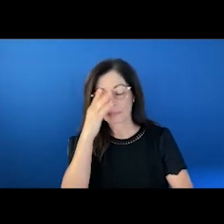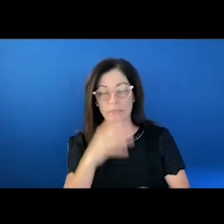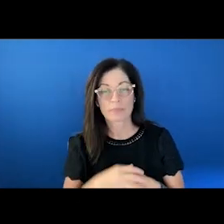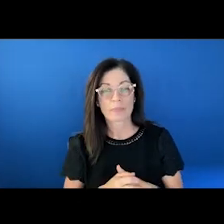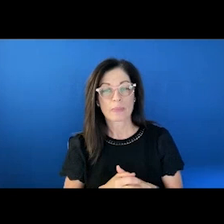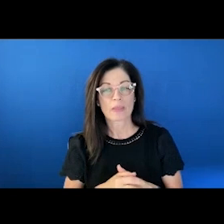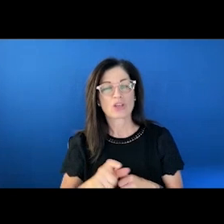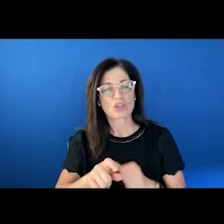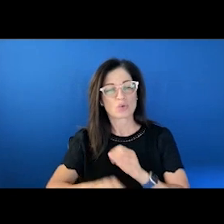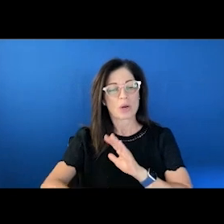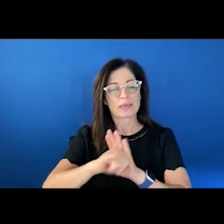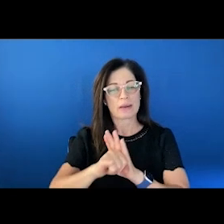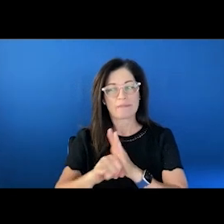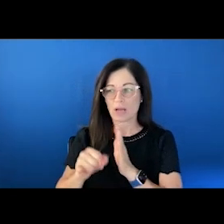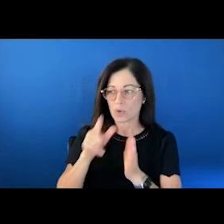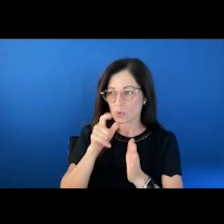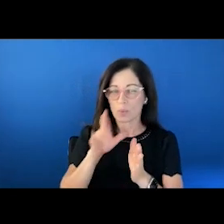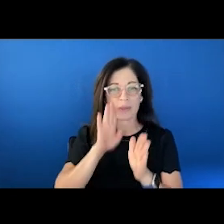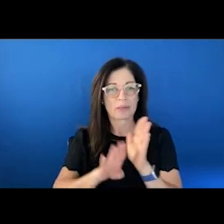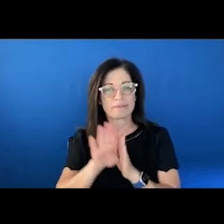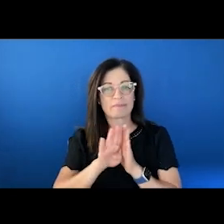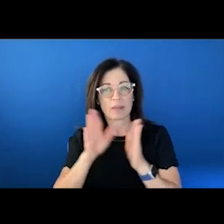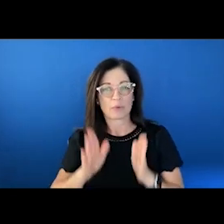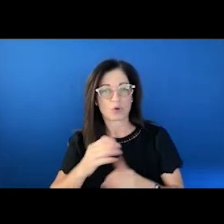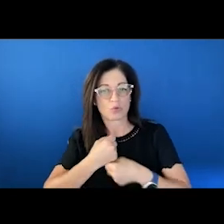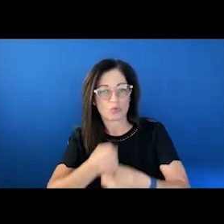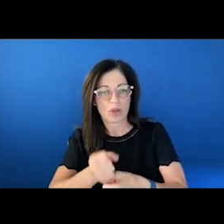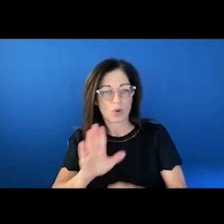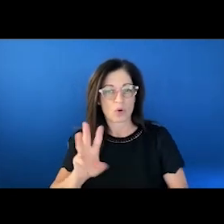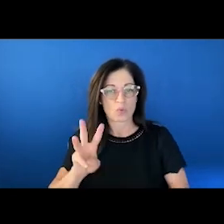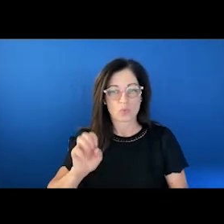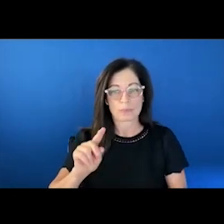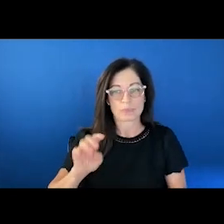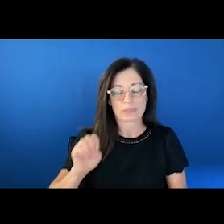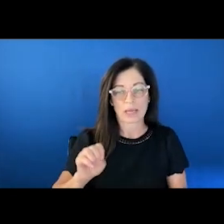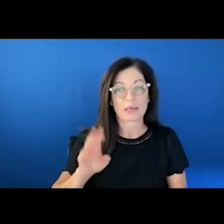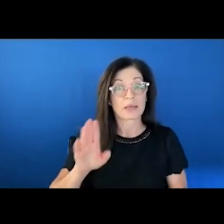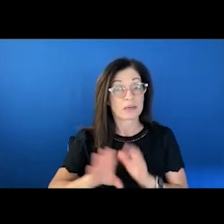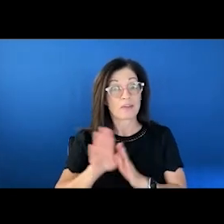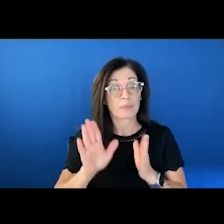to create your website. A developer will help you bring your vision to life. You’ll also need